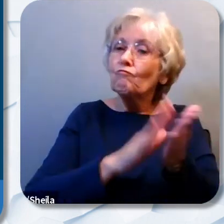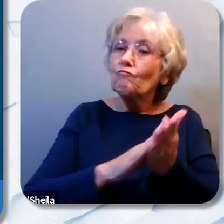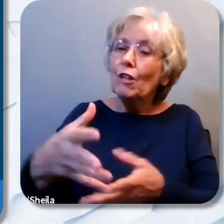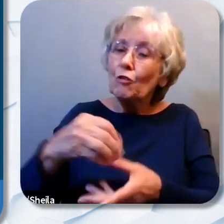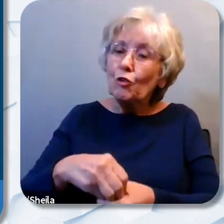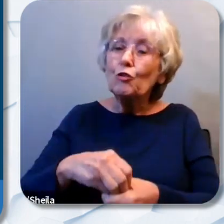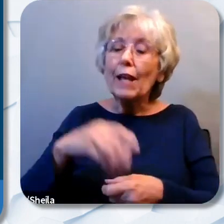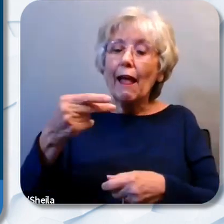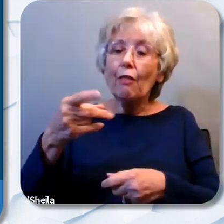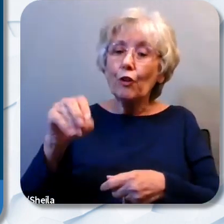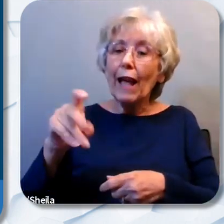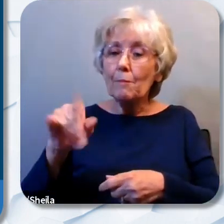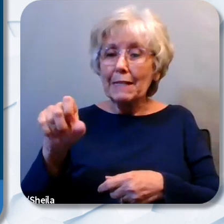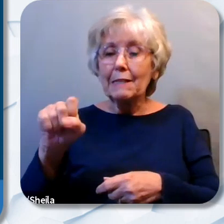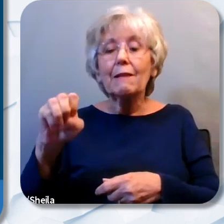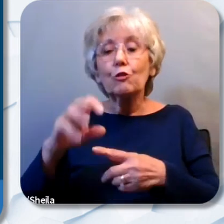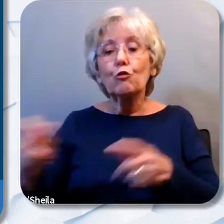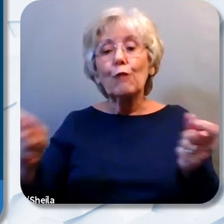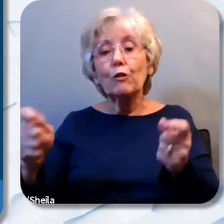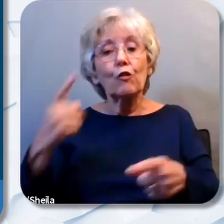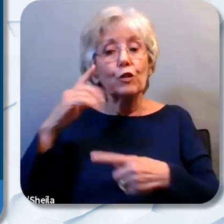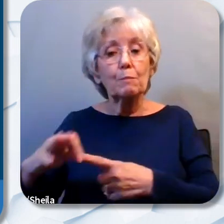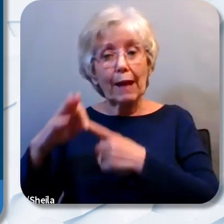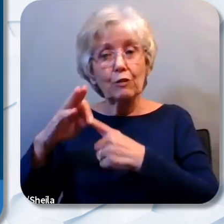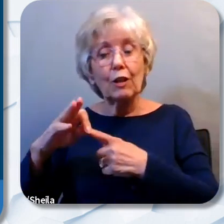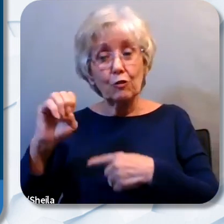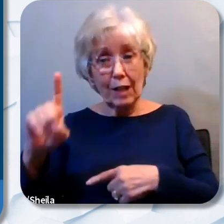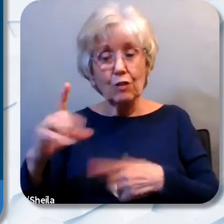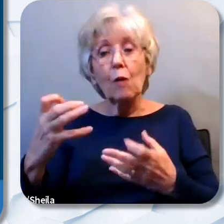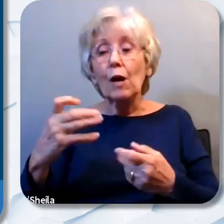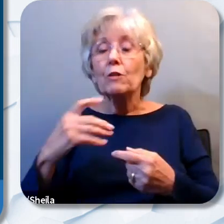calumnies our director of special education. And I want to assure you that heather is part